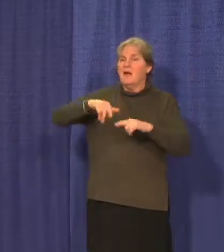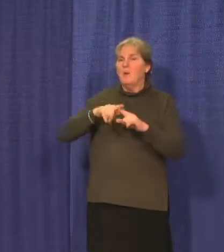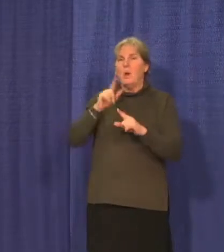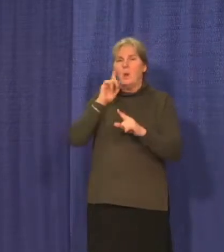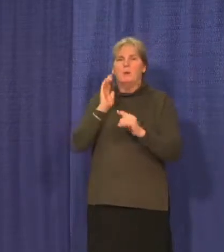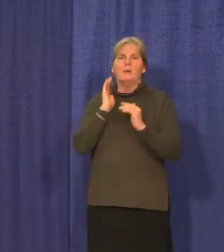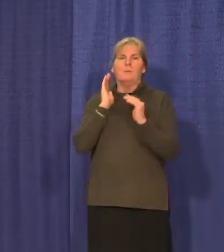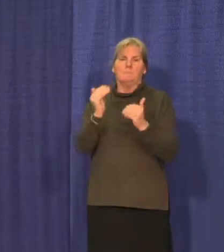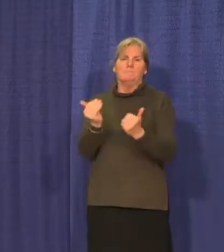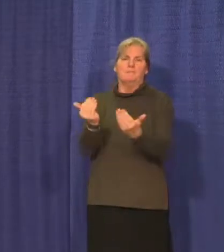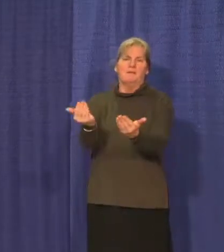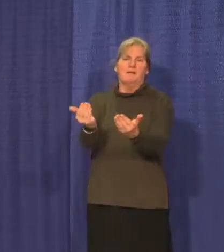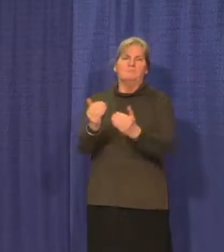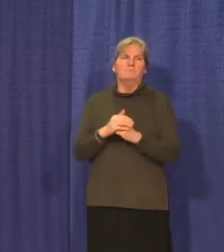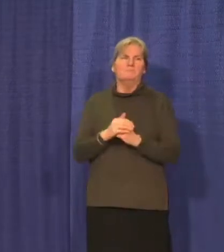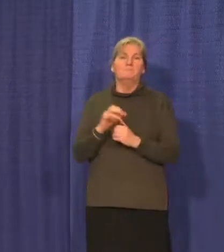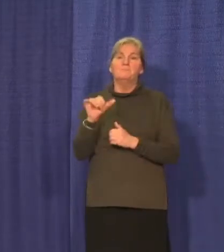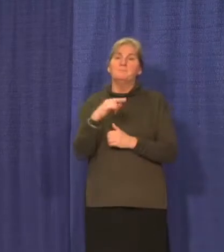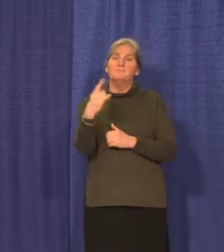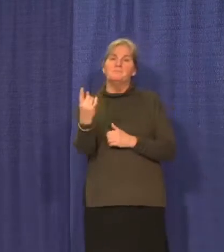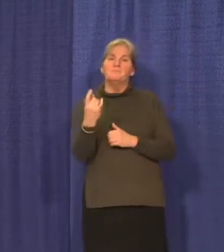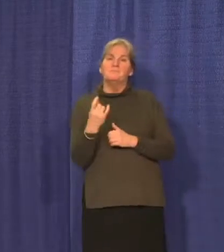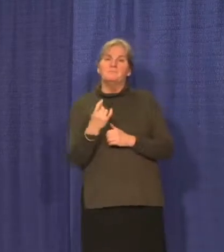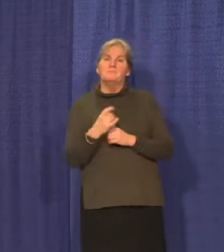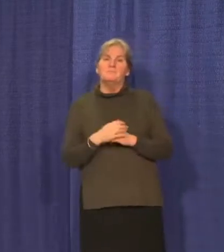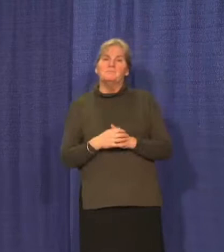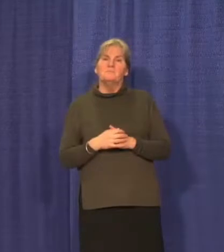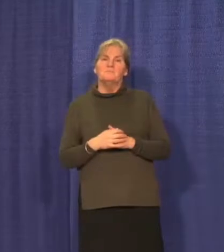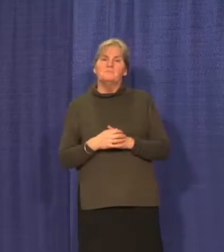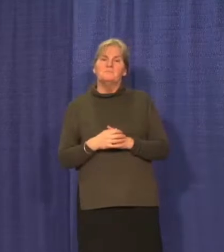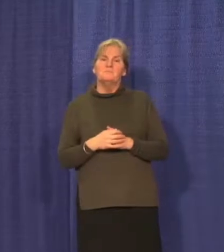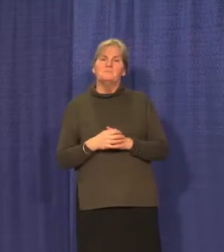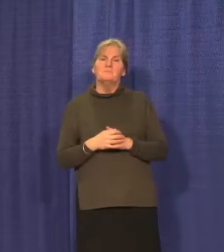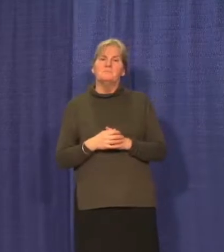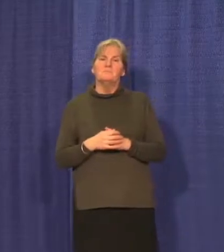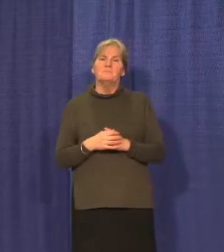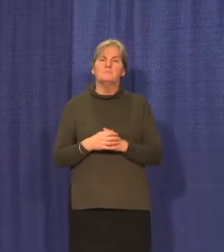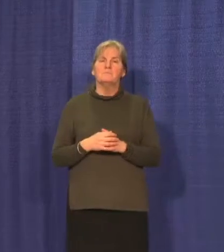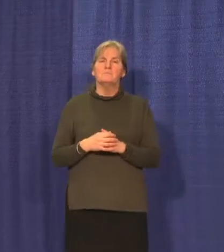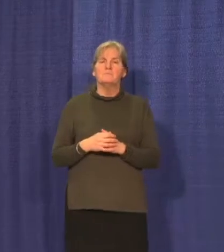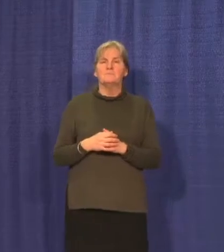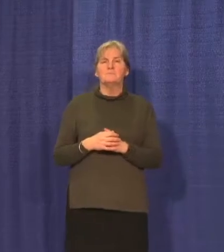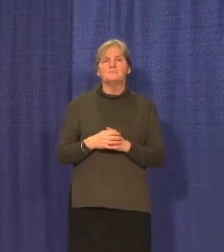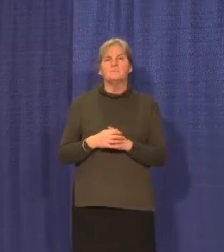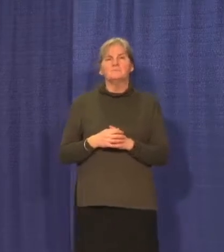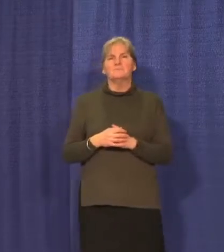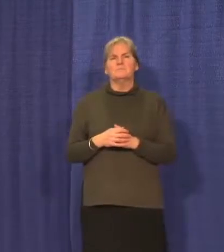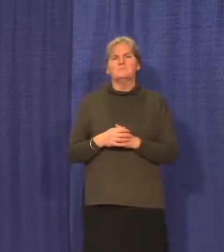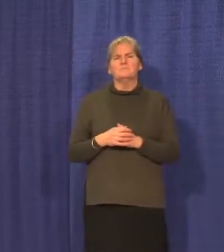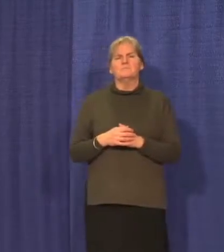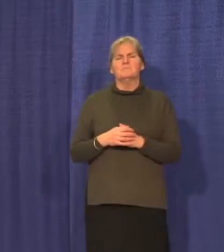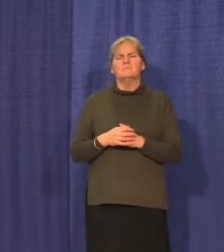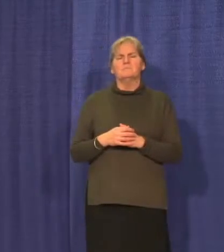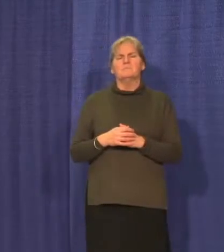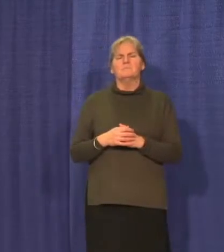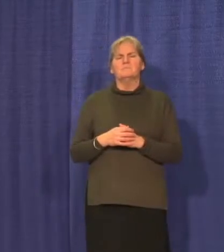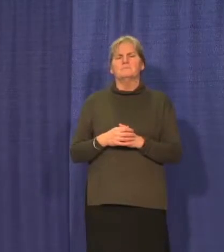Pat: Thank you. Follow-up, Philippe?